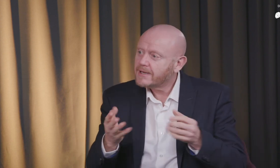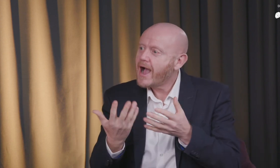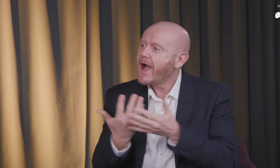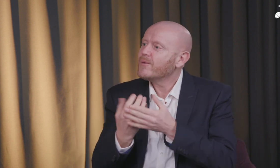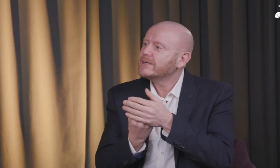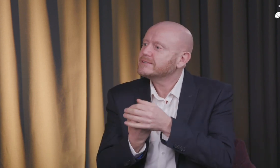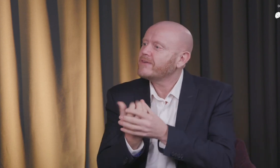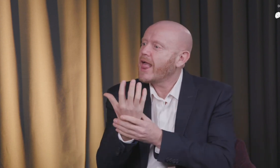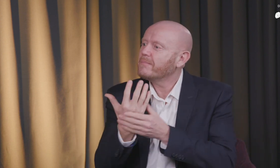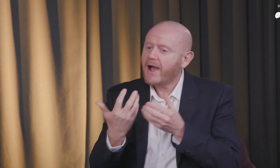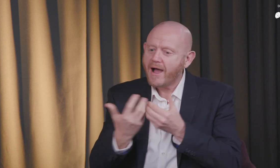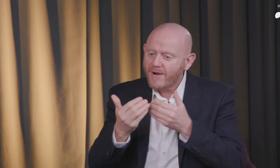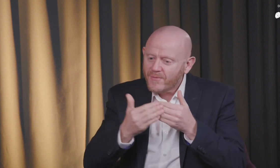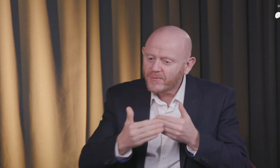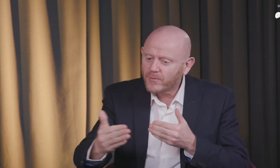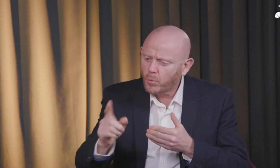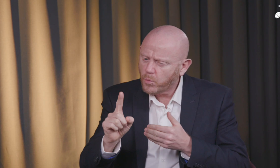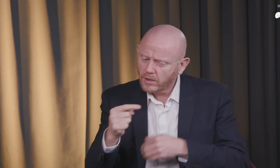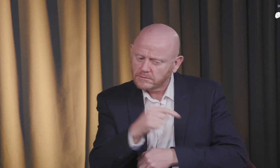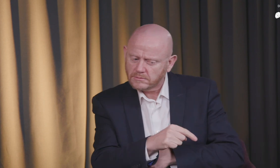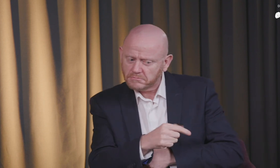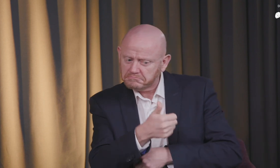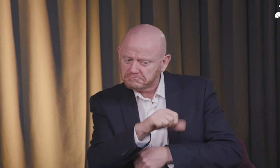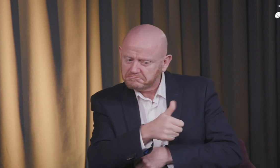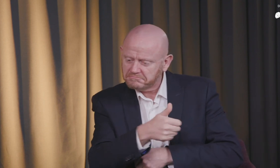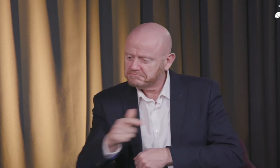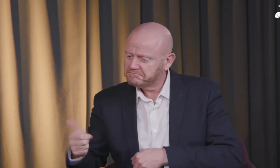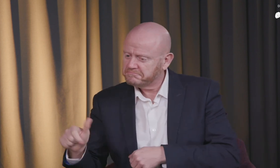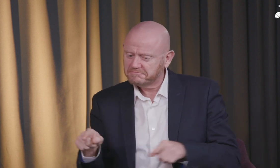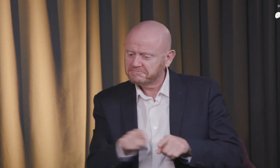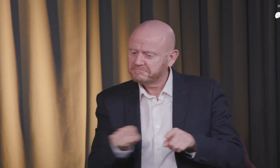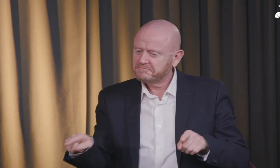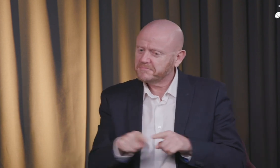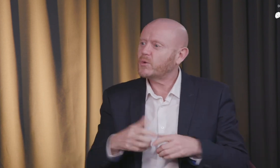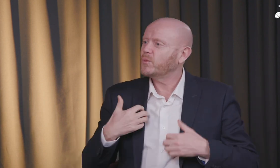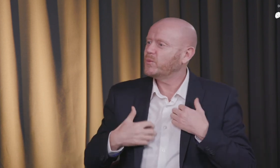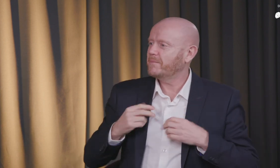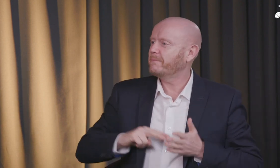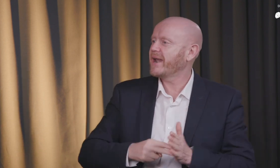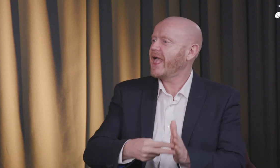and how they have developed and lasted over time. Picking out specific areas that were good or bad at different points throughout my career, it will be interesting.